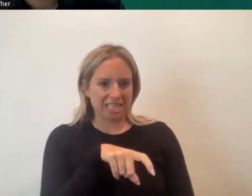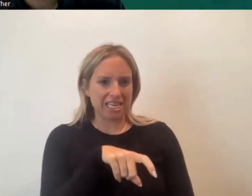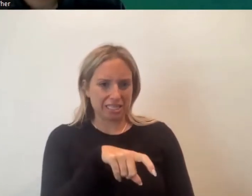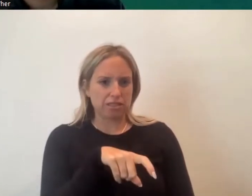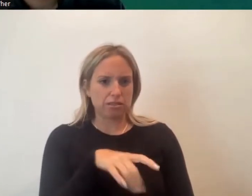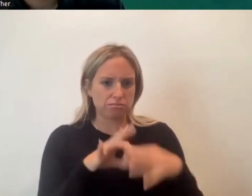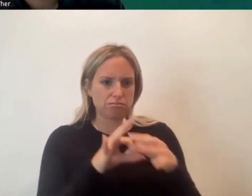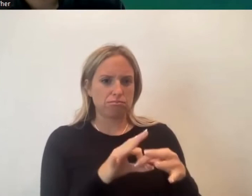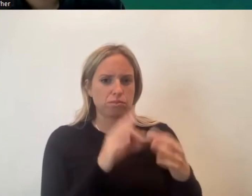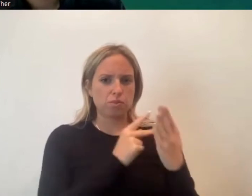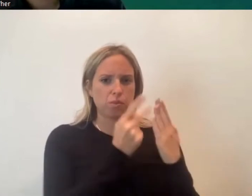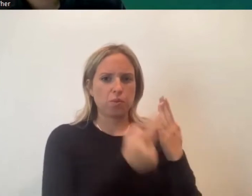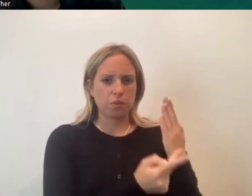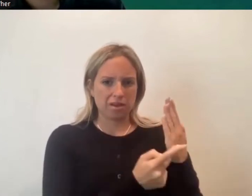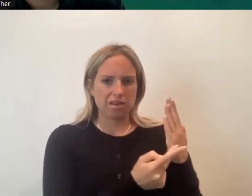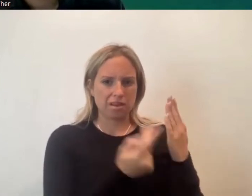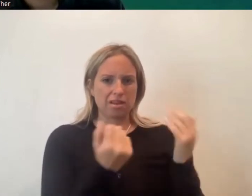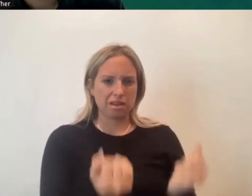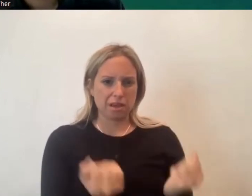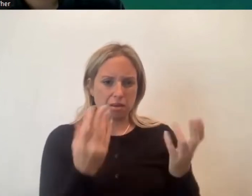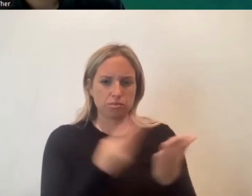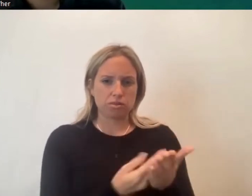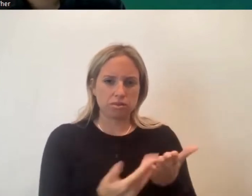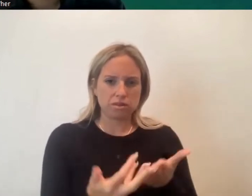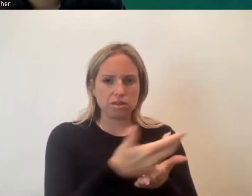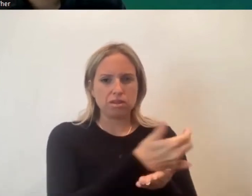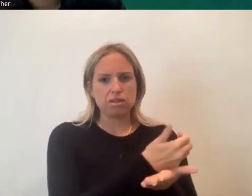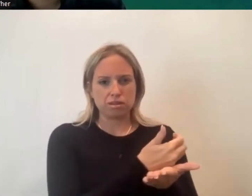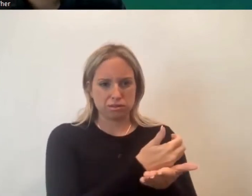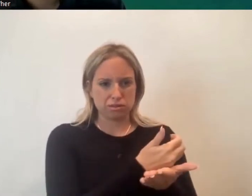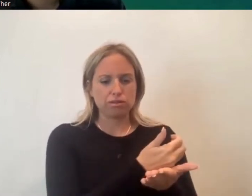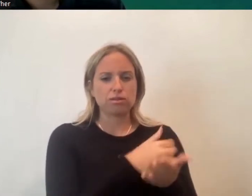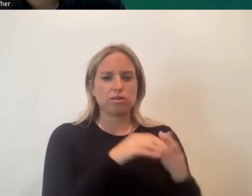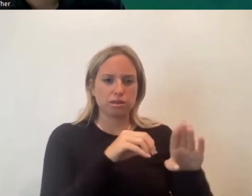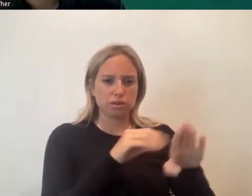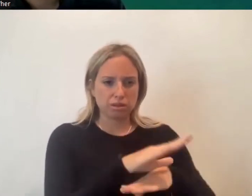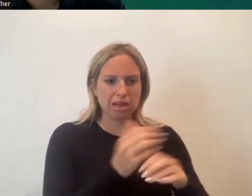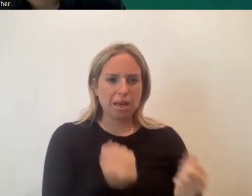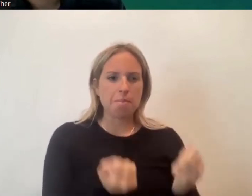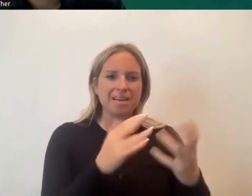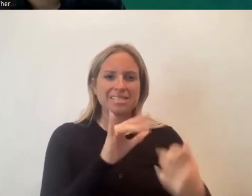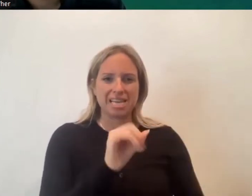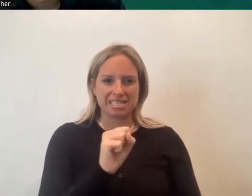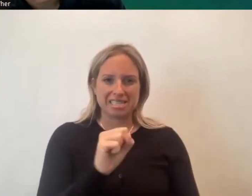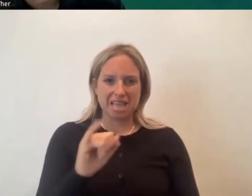So how much income you earn impacts how much SSI you receive per month.